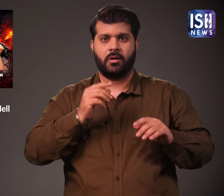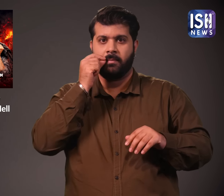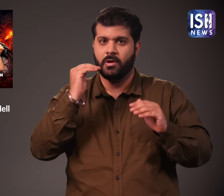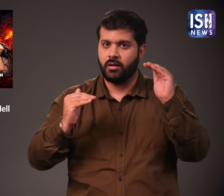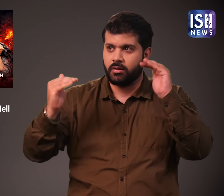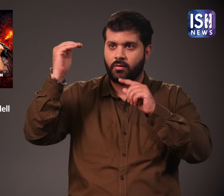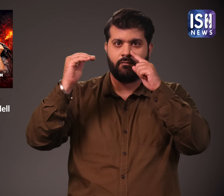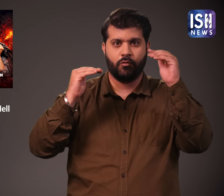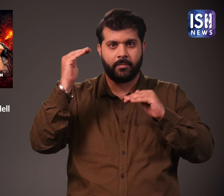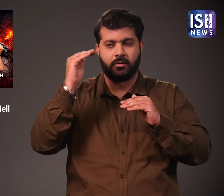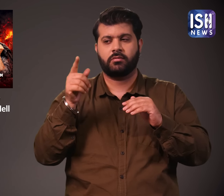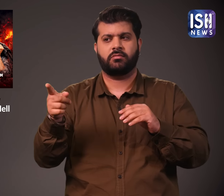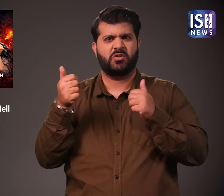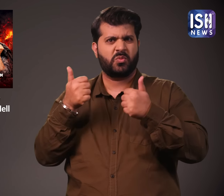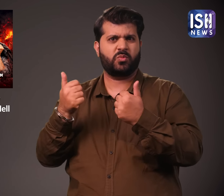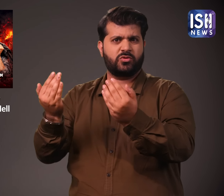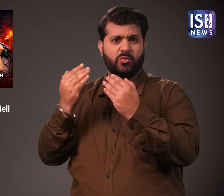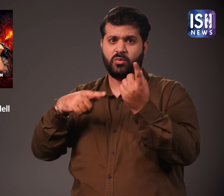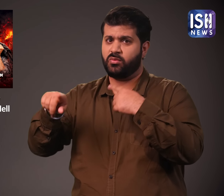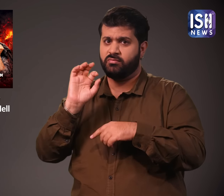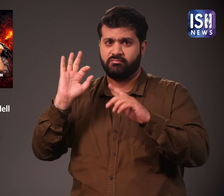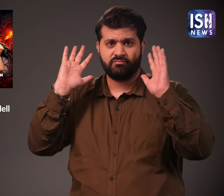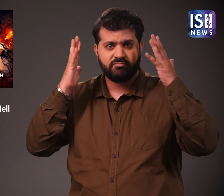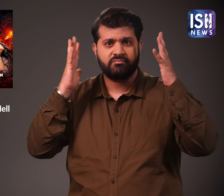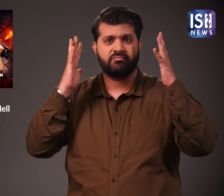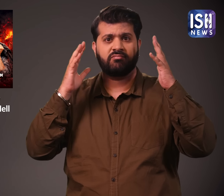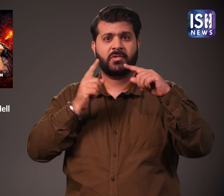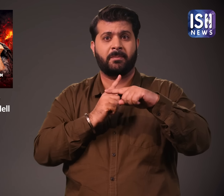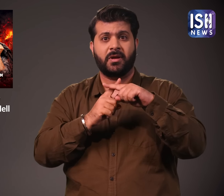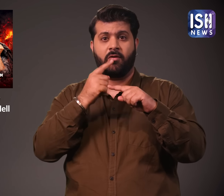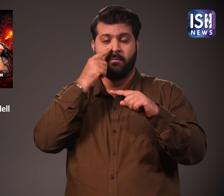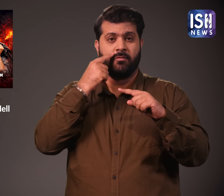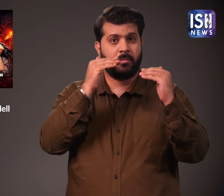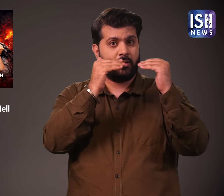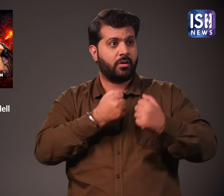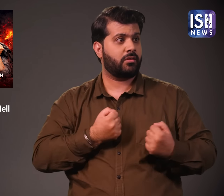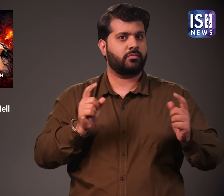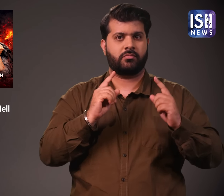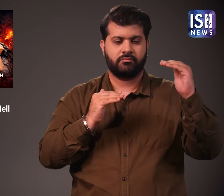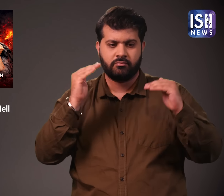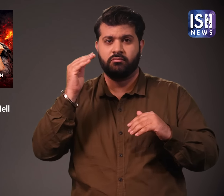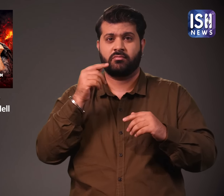traditional gender roles and who rejected the idea of full equality between men and women.